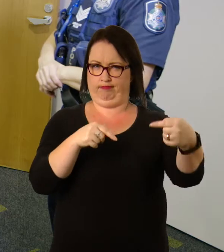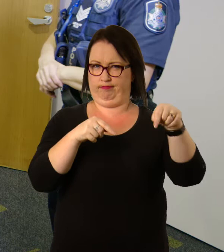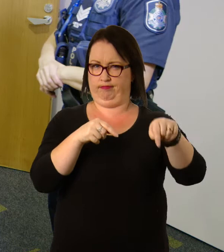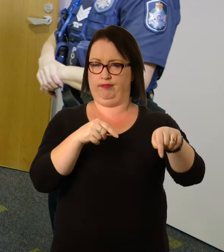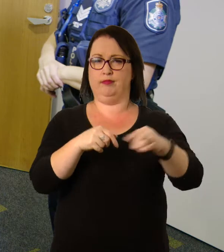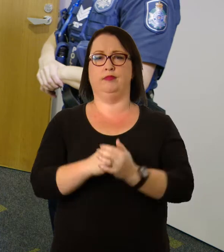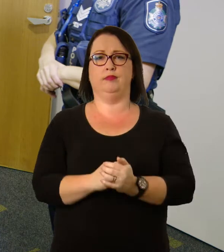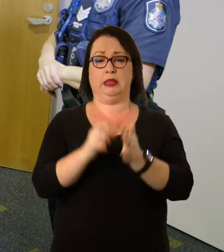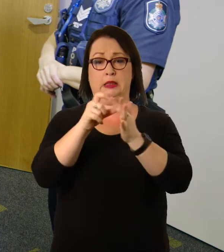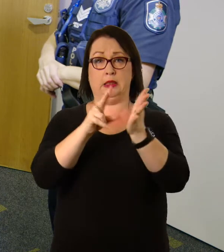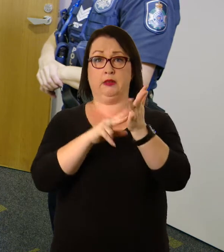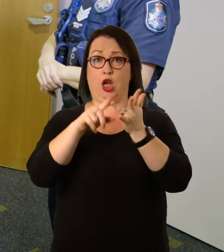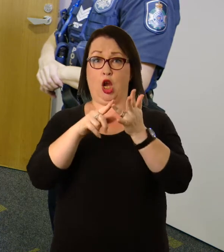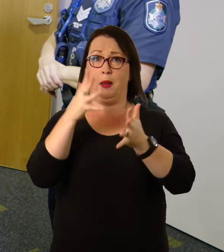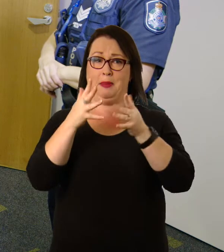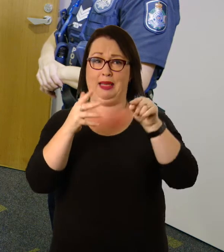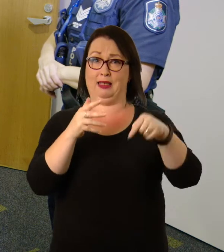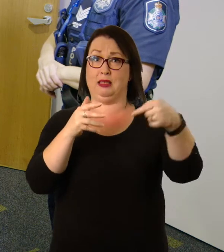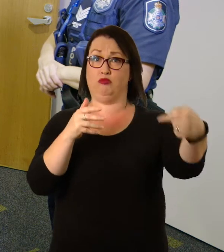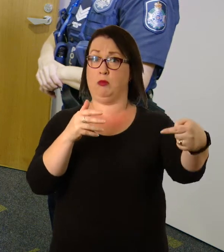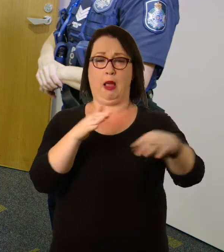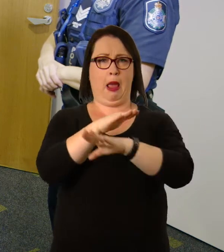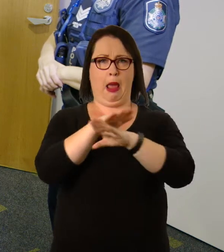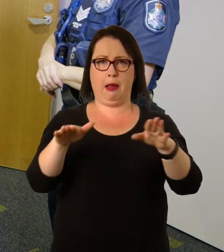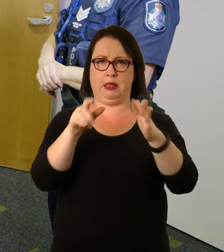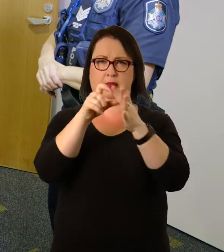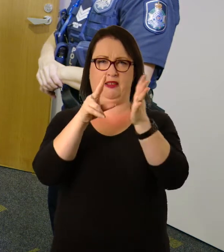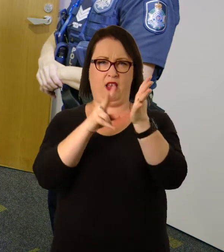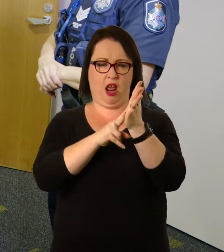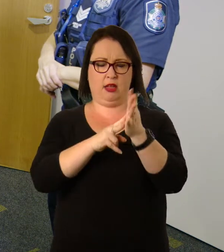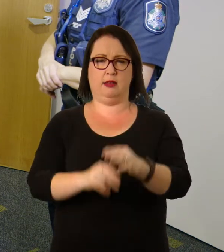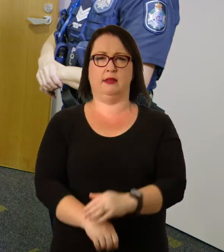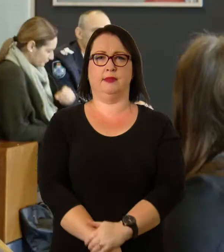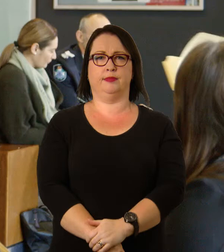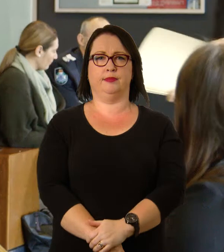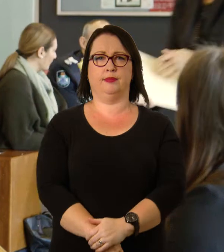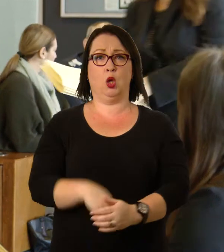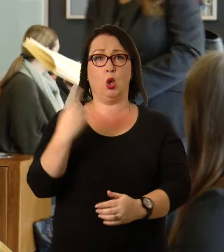A Domestic Violence Order prohibits the Respondent from committing domestic violence.